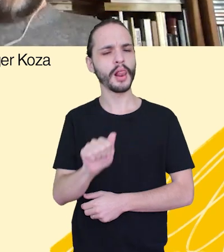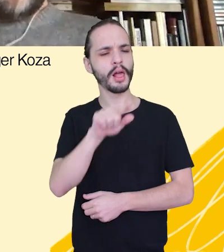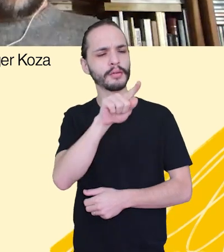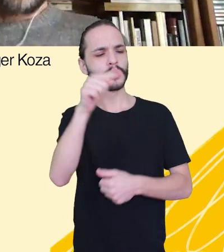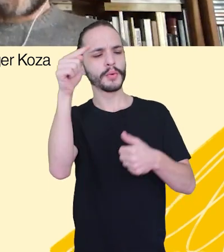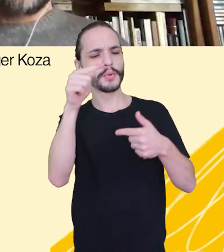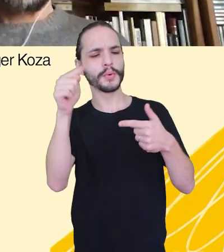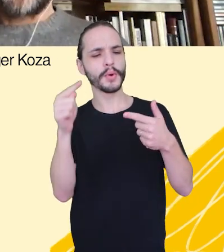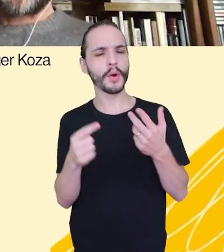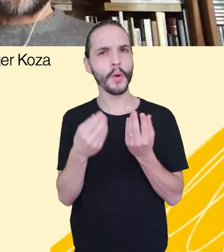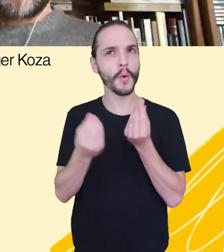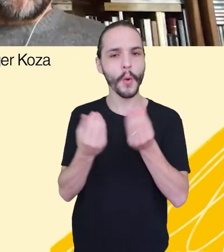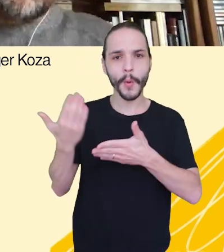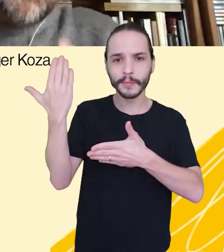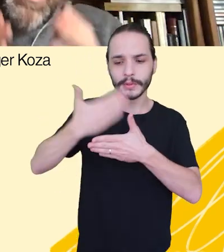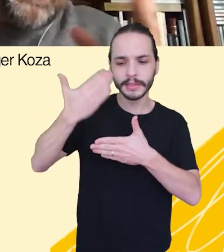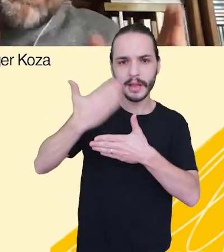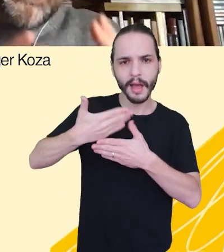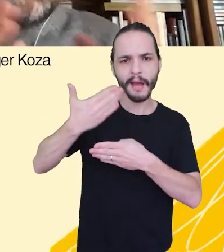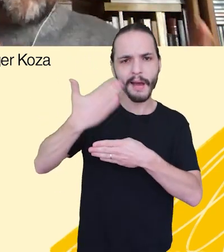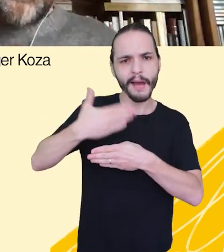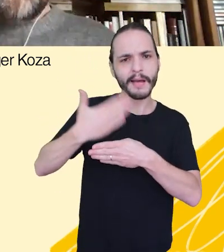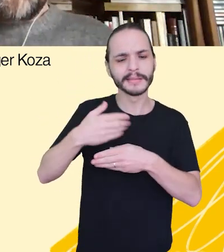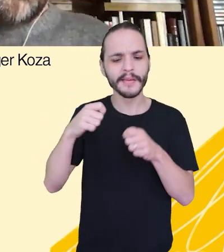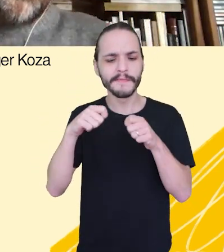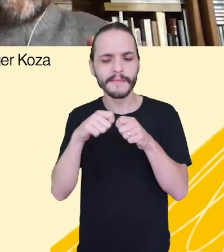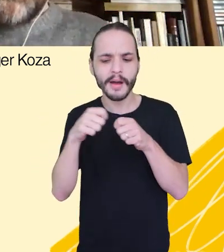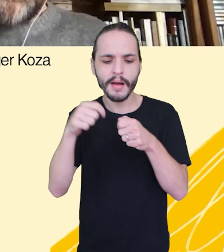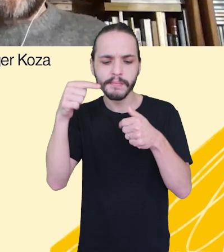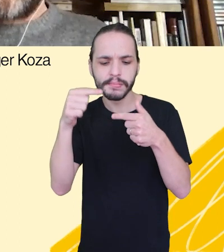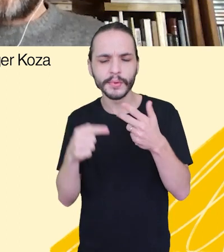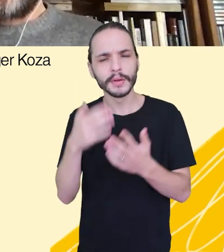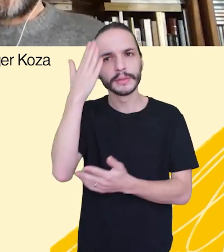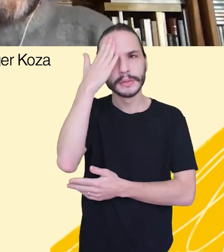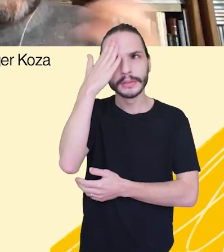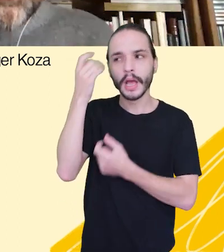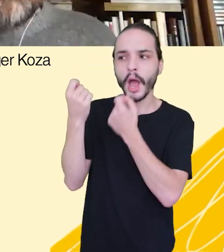I know some filmmakers write in certain ways, which are a kind of a sketch